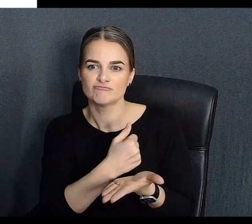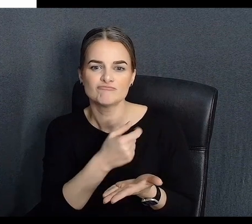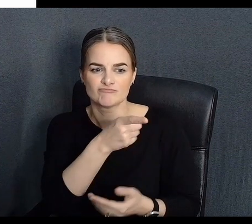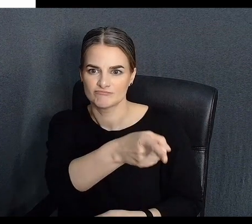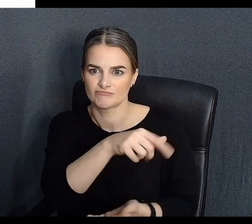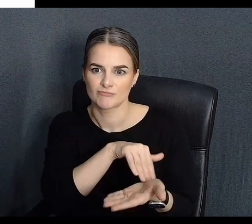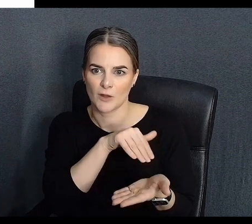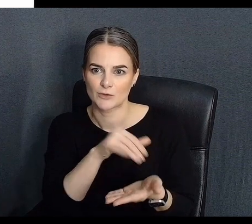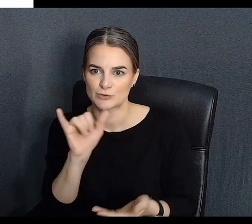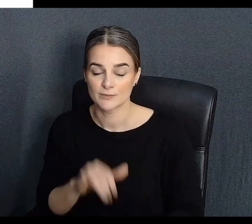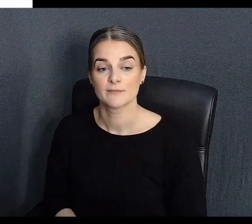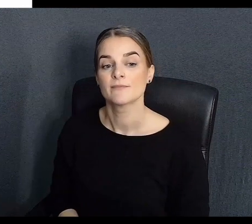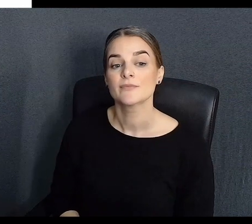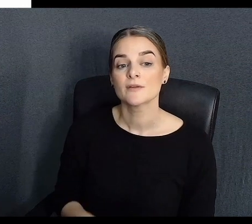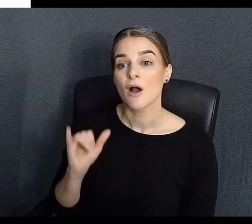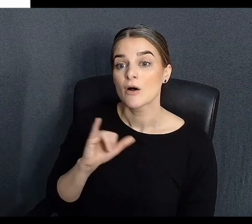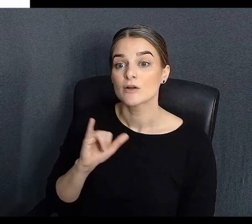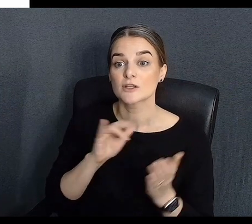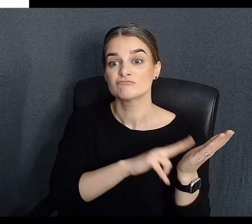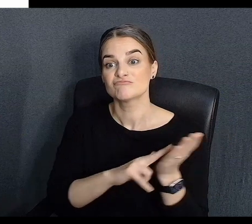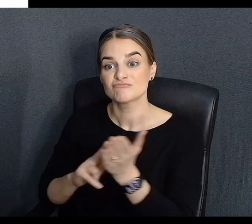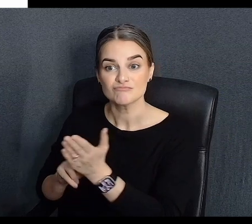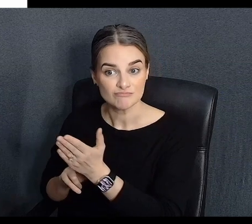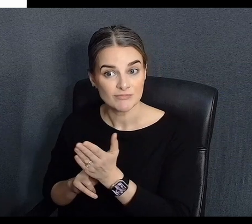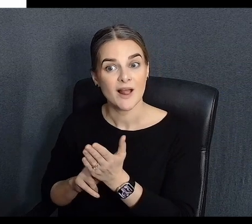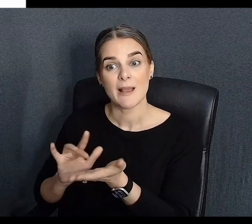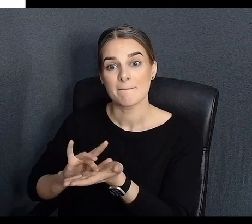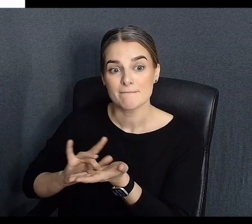of medical benefits form, that the family or the individual will need to sign.